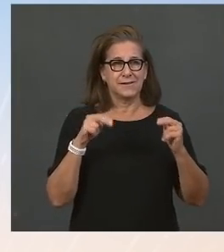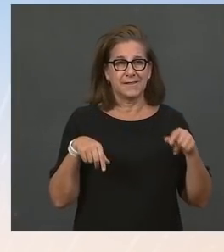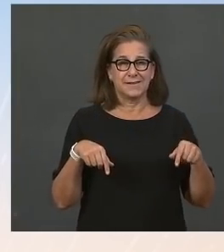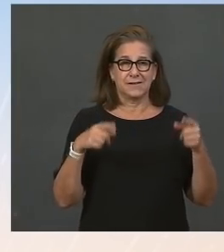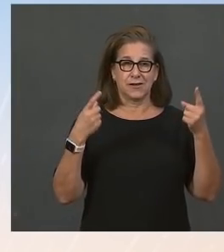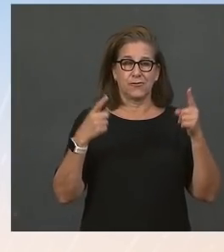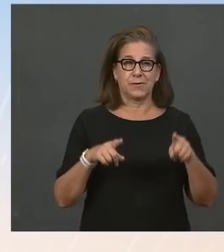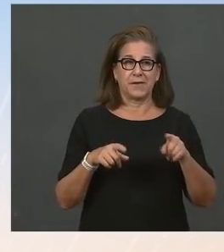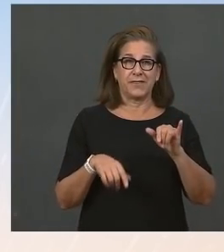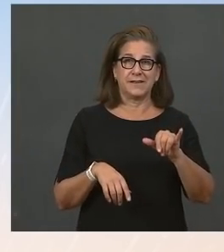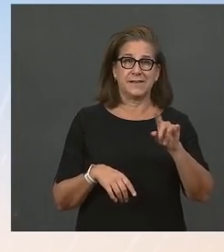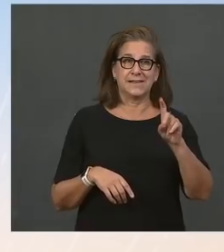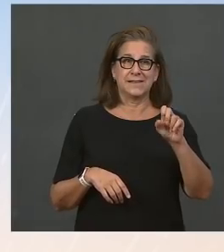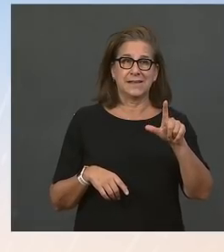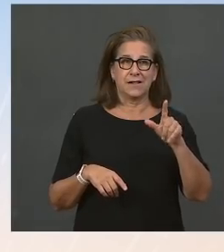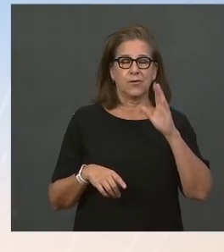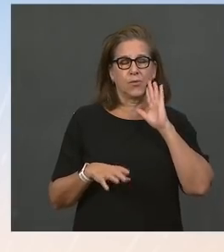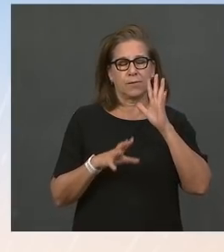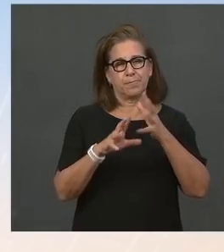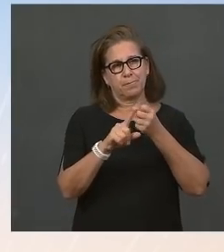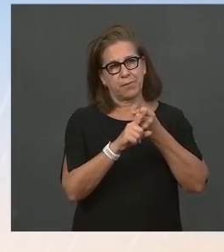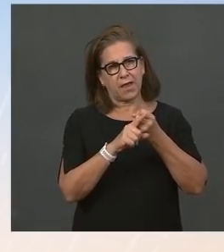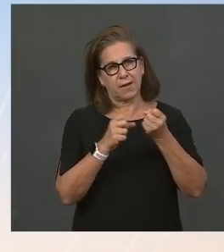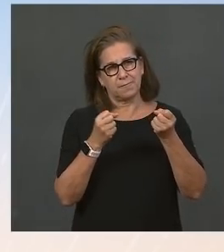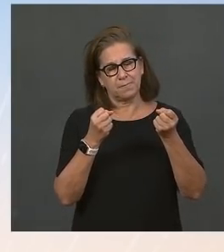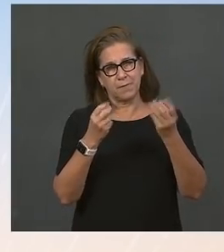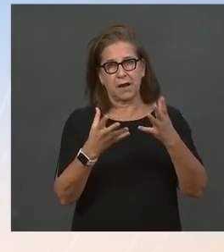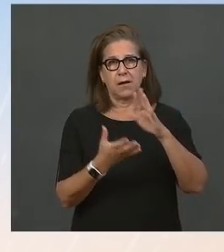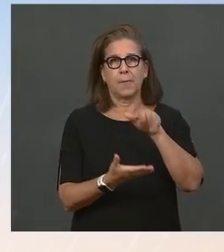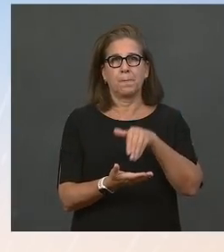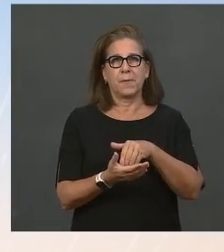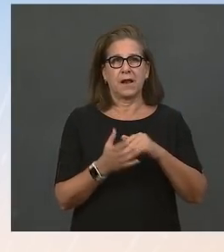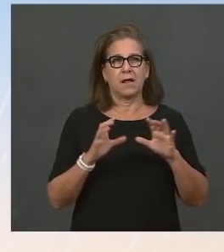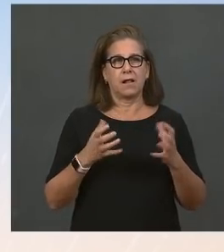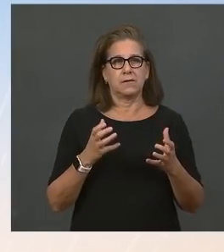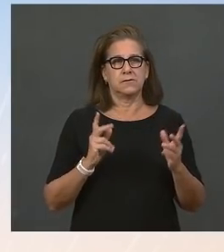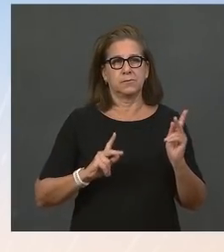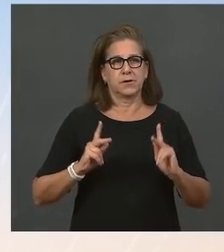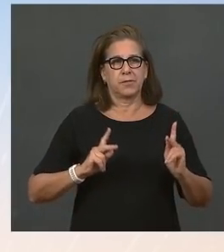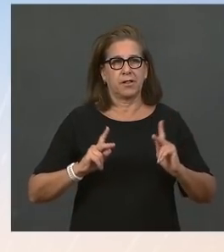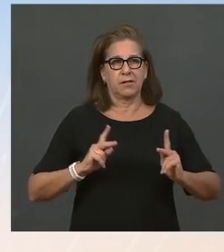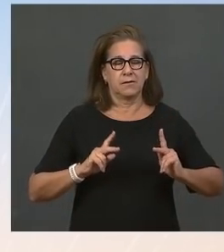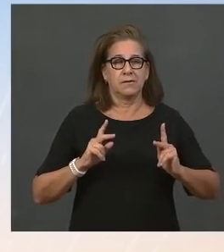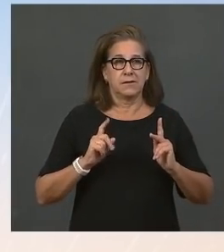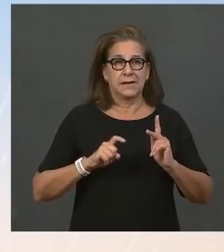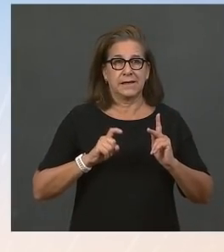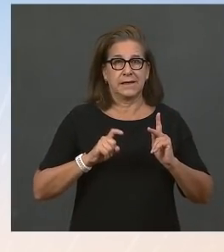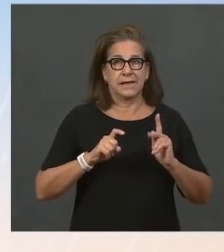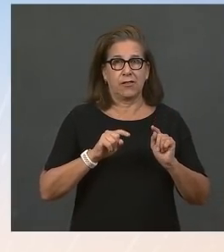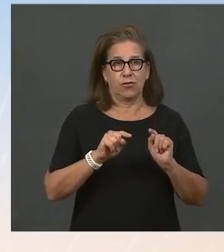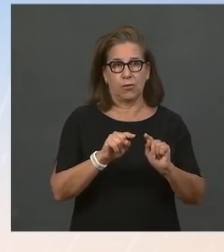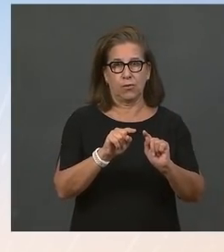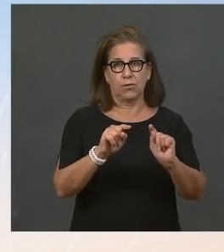families who have been falling behind. Let me give you just a couple of examples -- and he talked about this last night -- but where the package stands as of now: